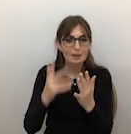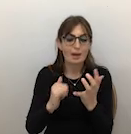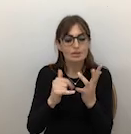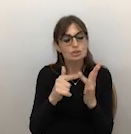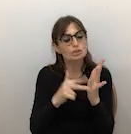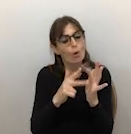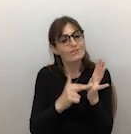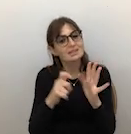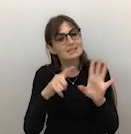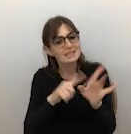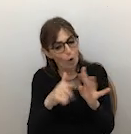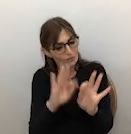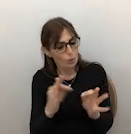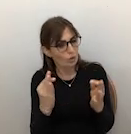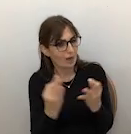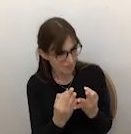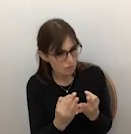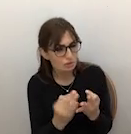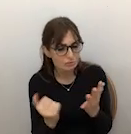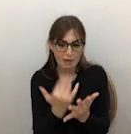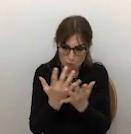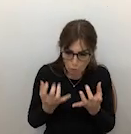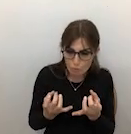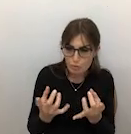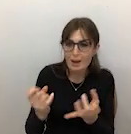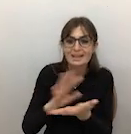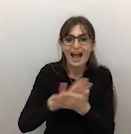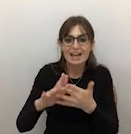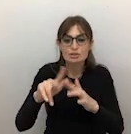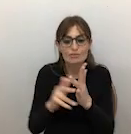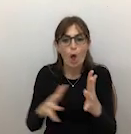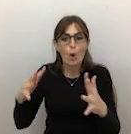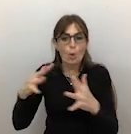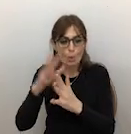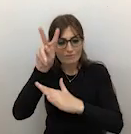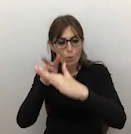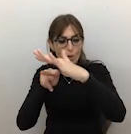of the organisation. Management should prepare a cashflow forecast that shows